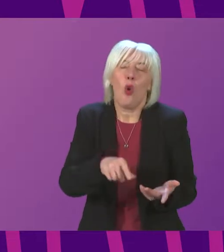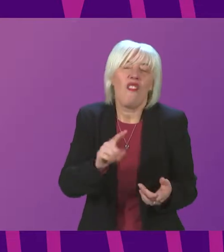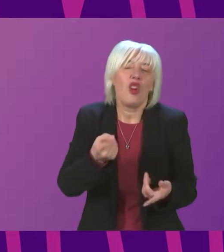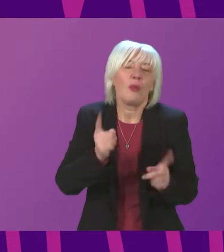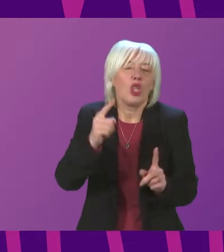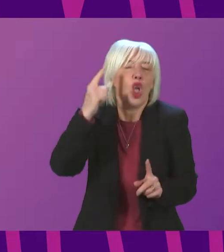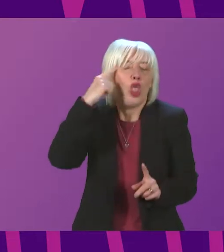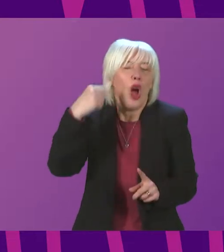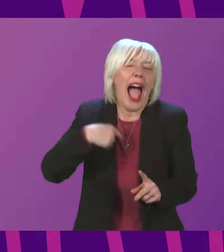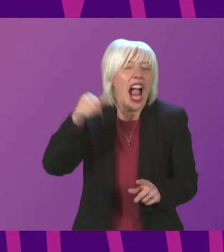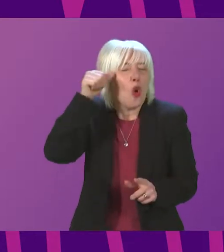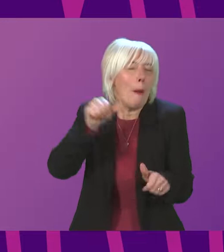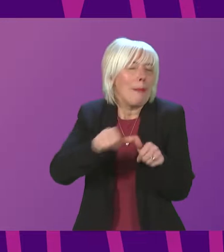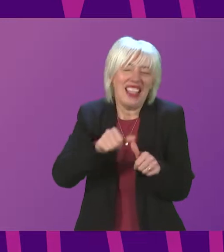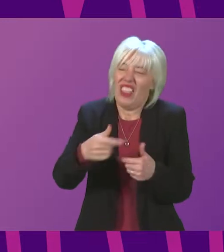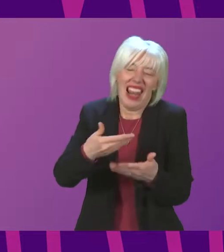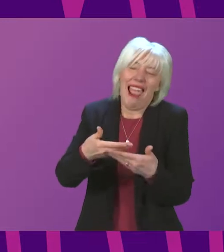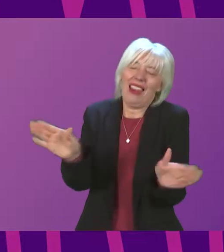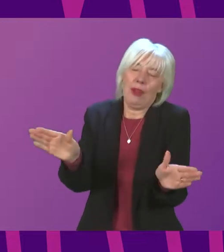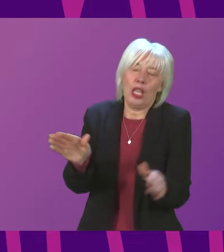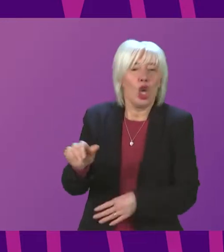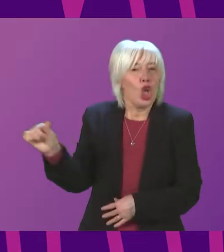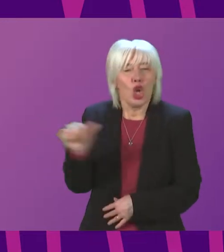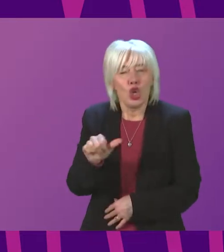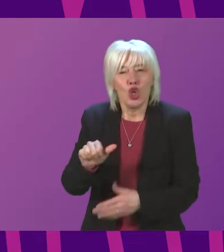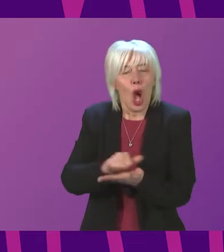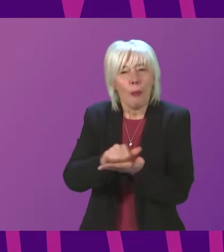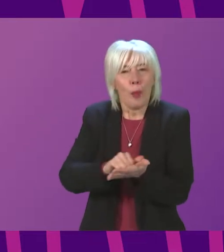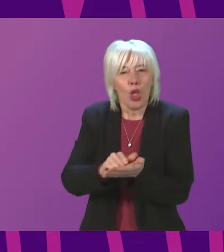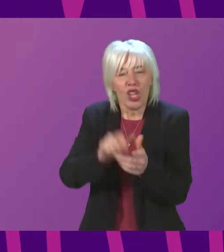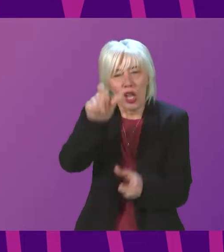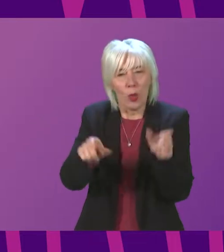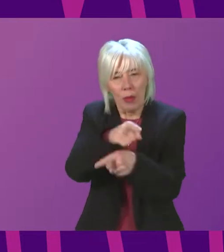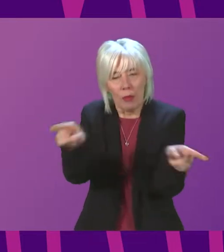An apology to the people of Scotland is in order at the very least.